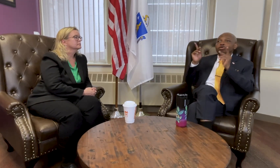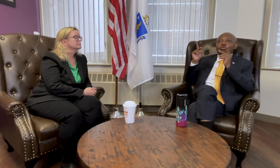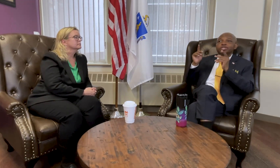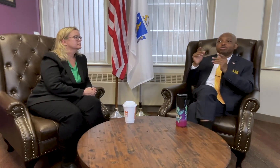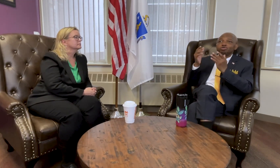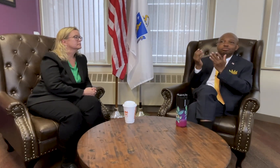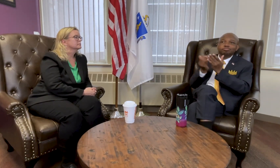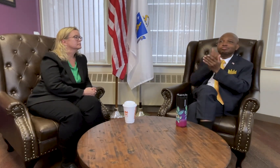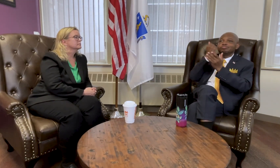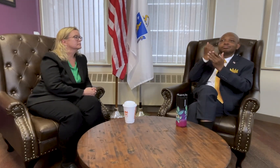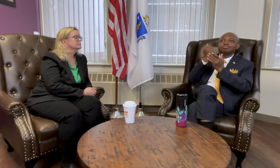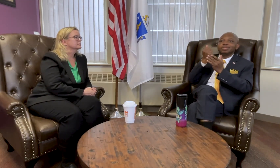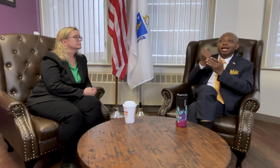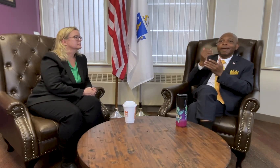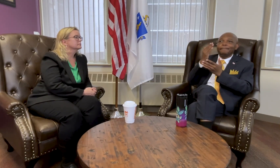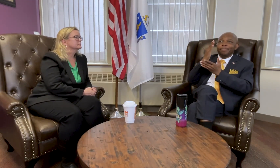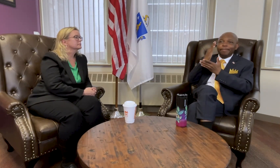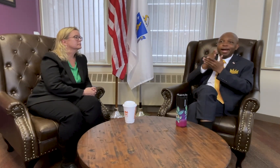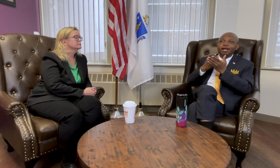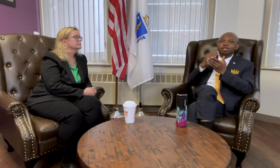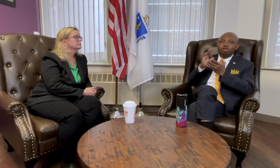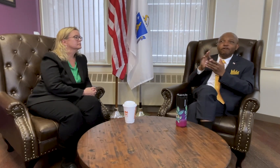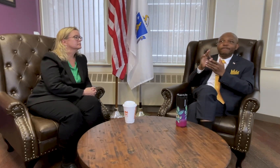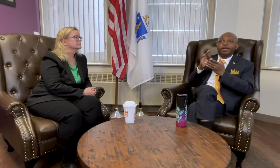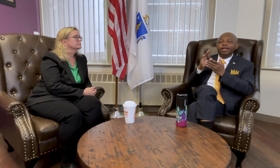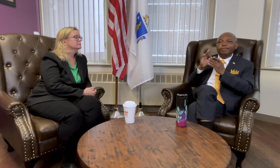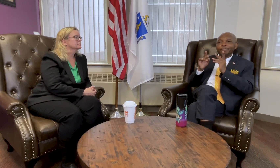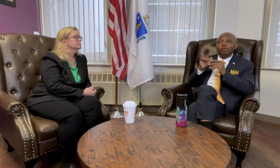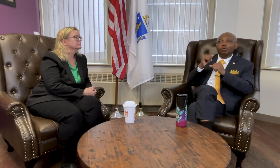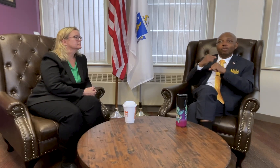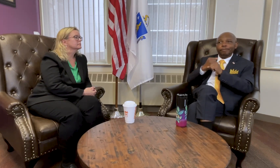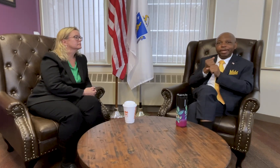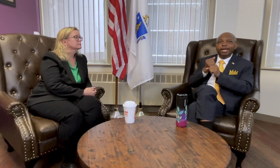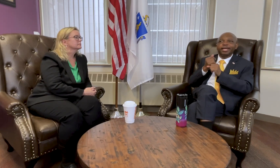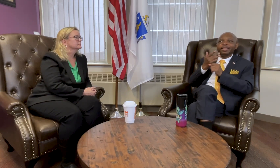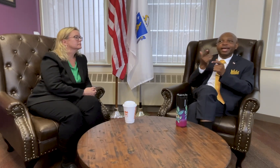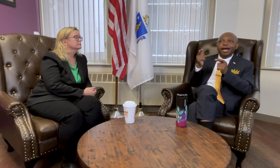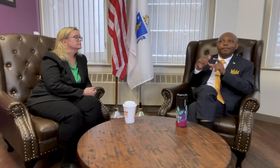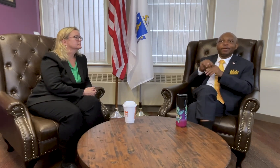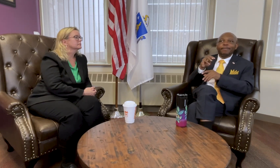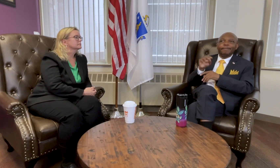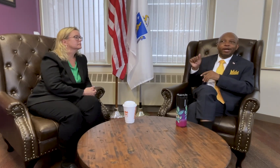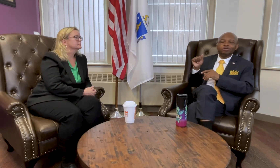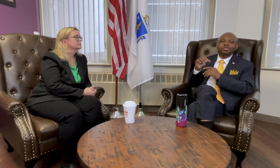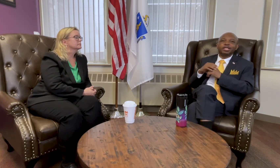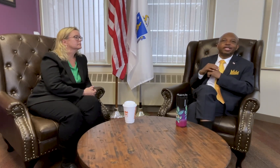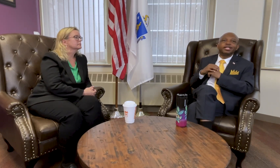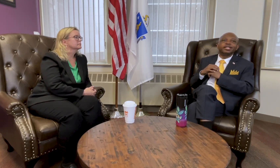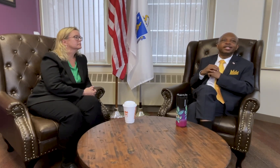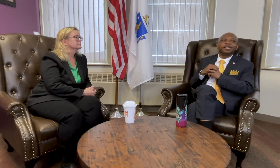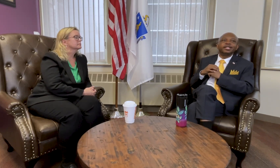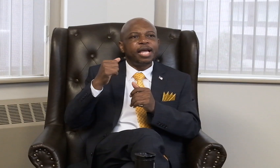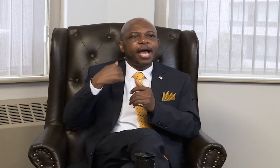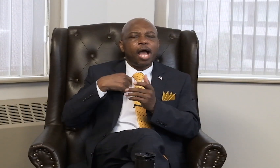a grand opportunity for you to be a part of who makes things happen in Massachusetts.